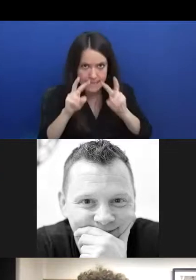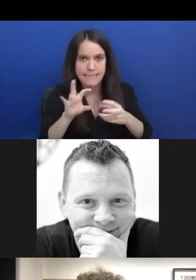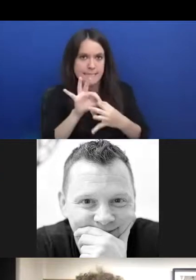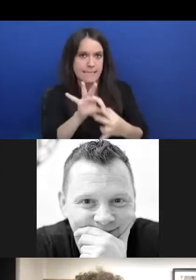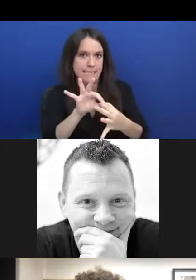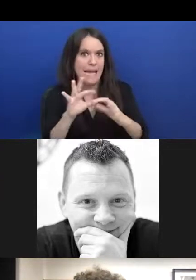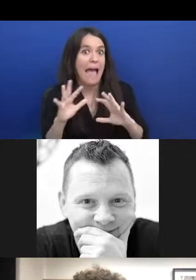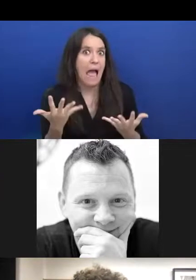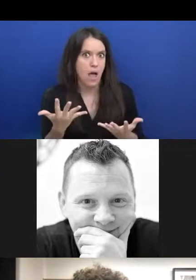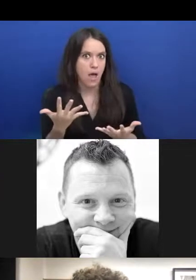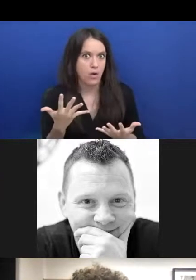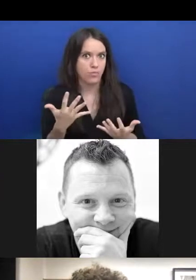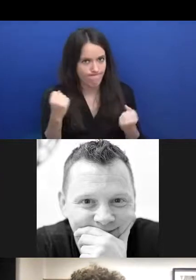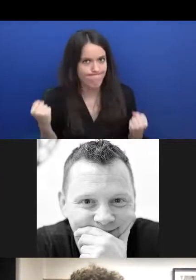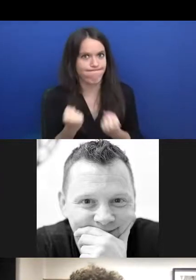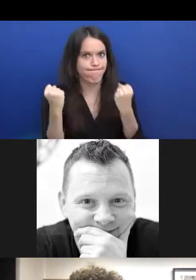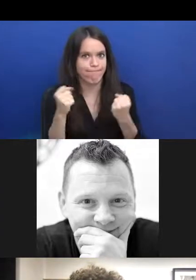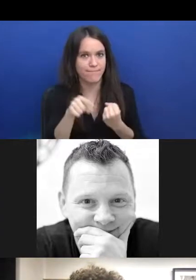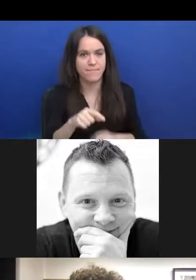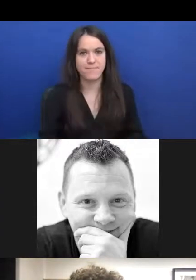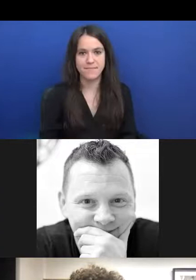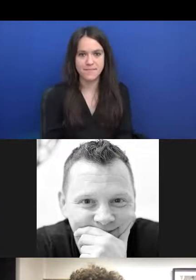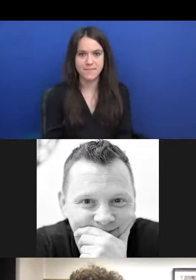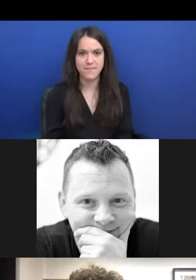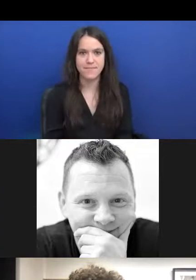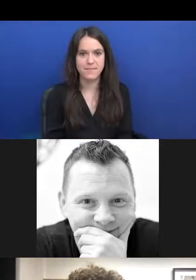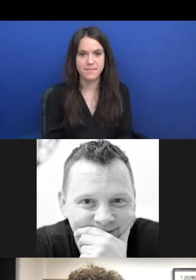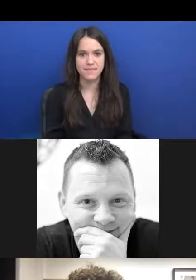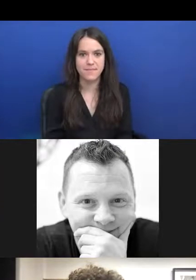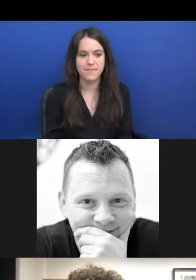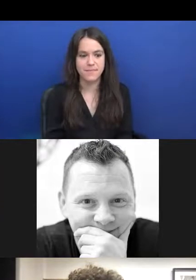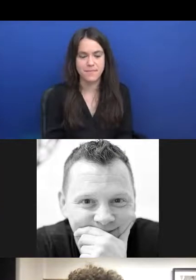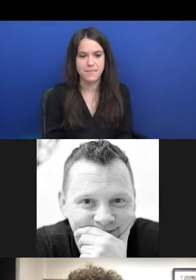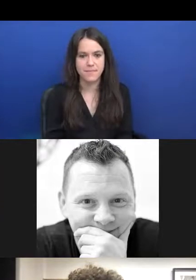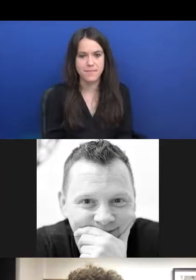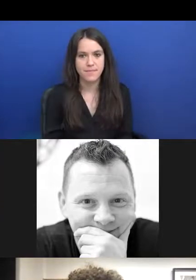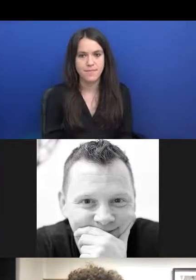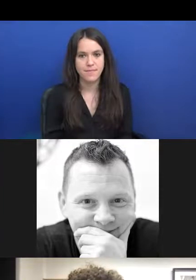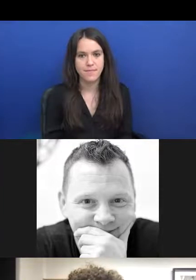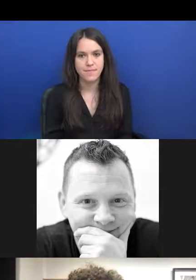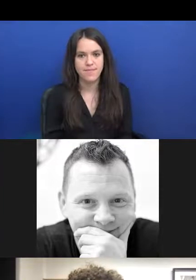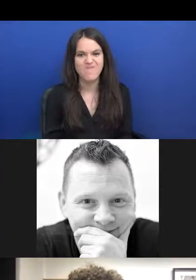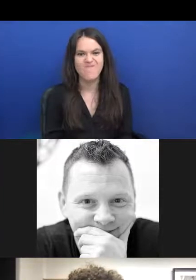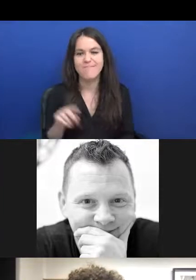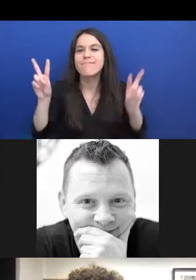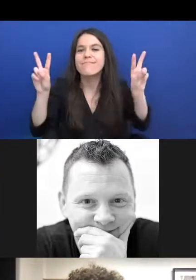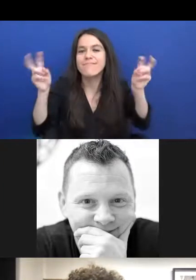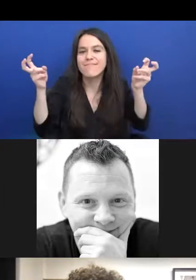so as not to do that I’ve quoted here Irvine and Gal famous quote there is no view from nowhere